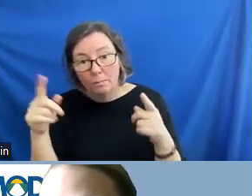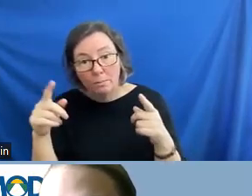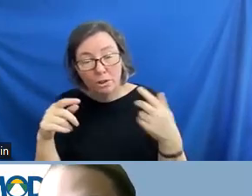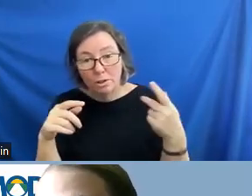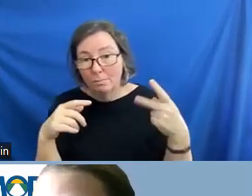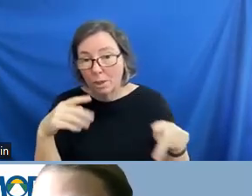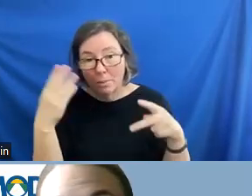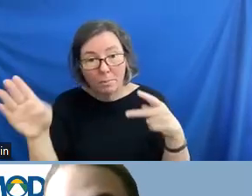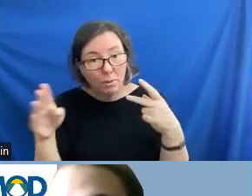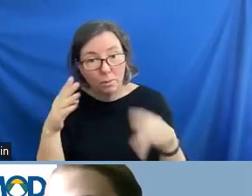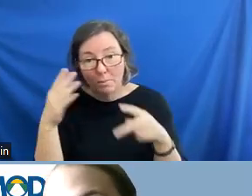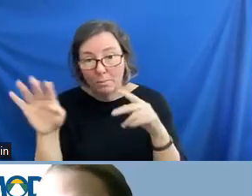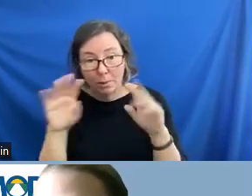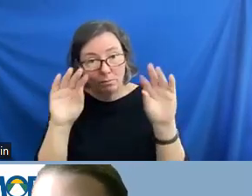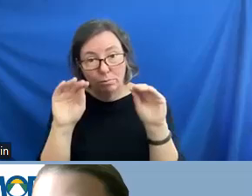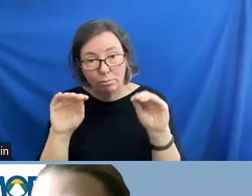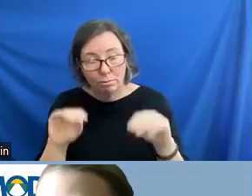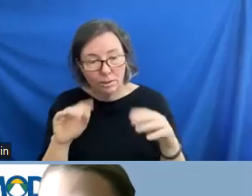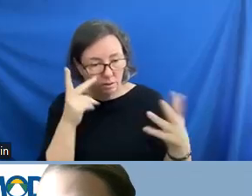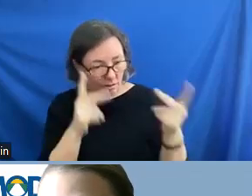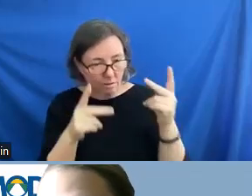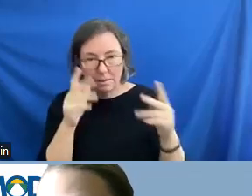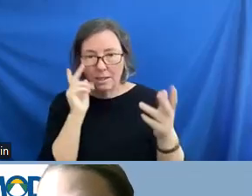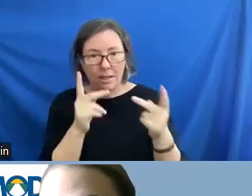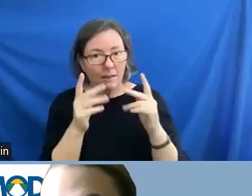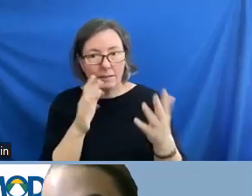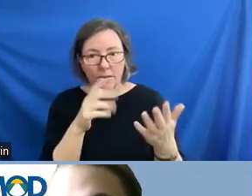Okay. Visually, that really helped me to